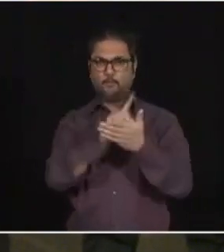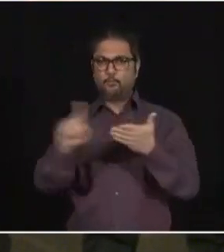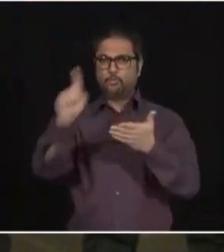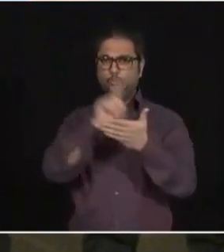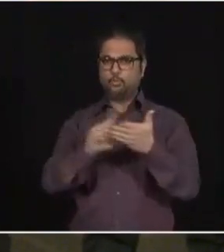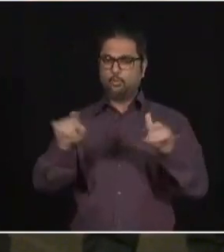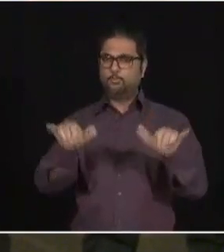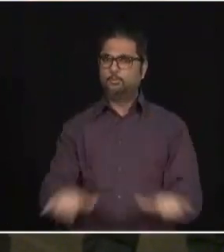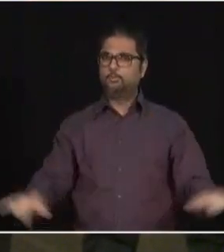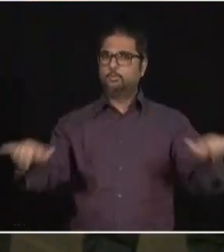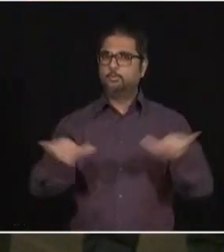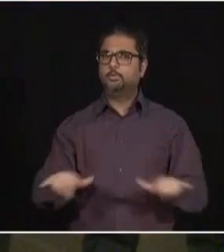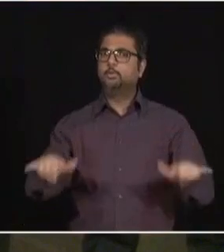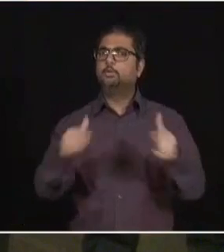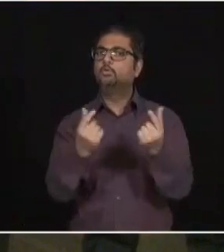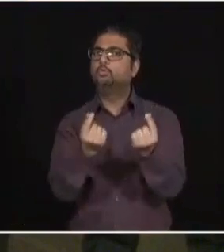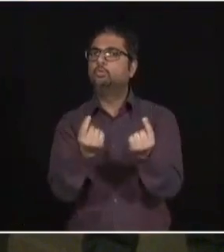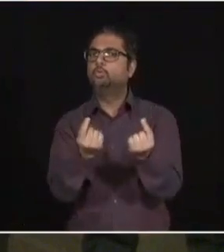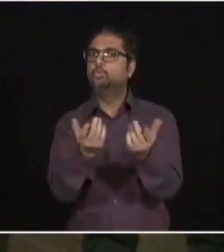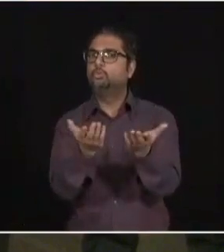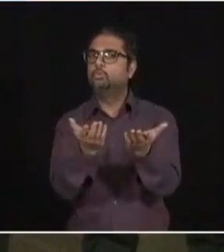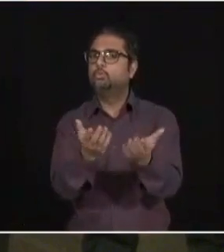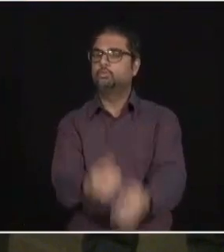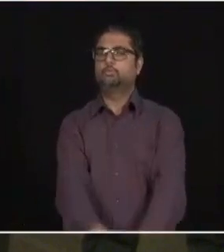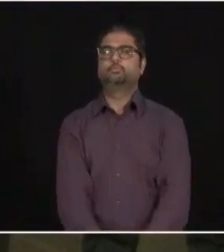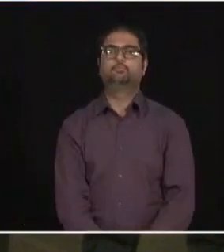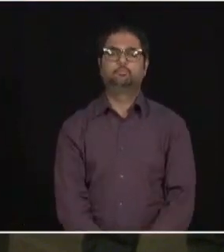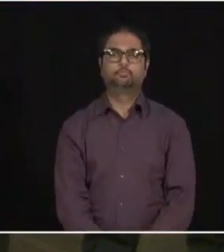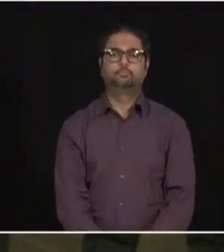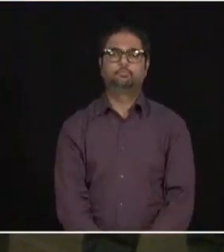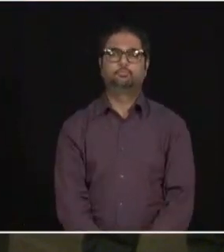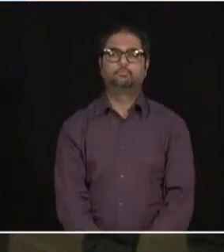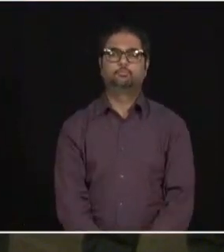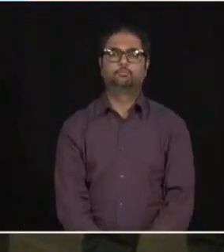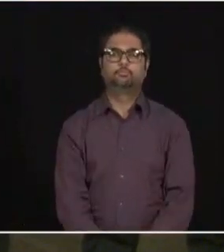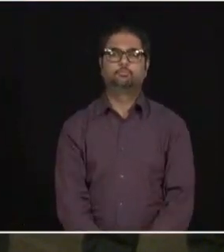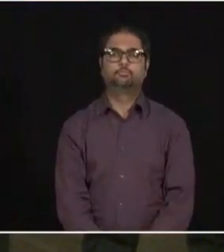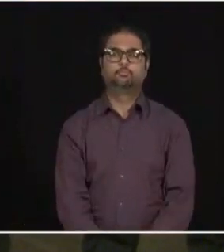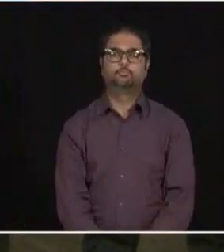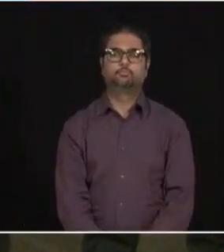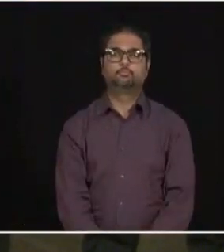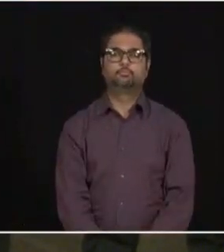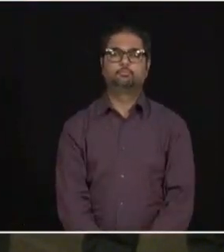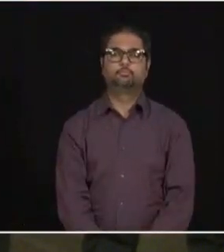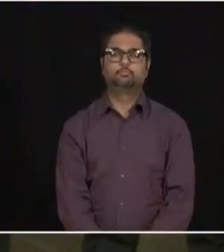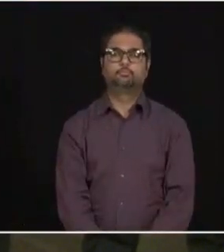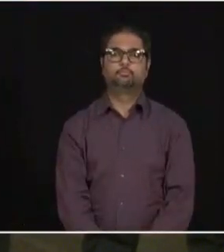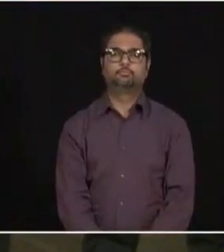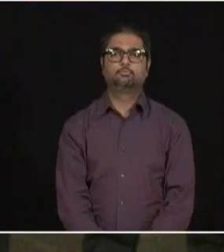I said what I said last week, and